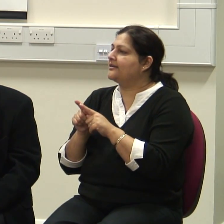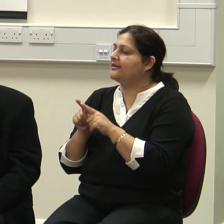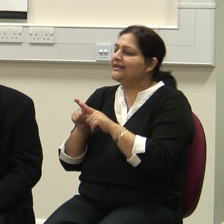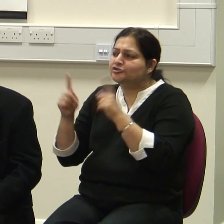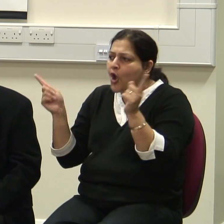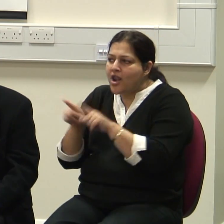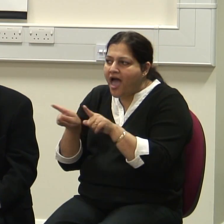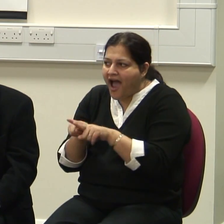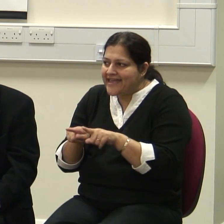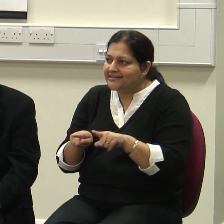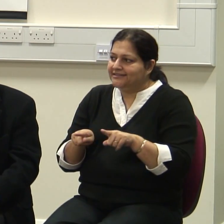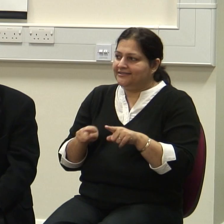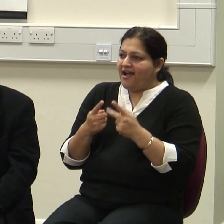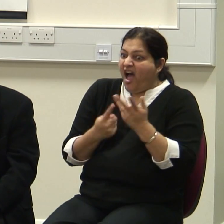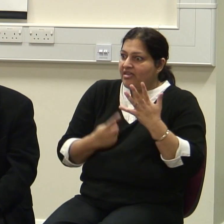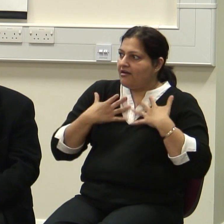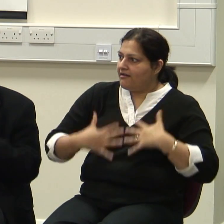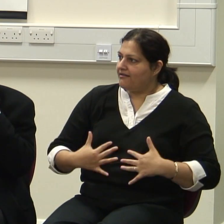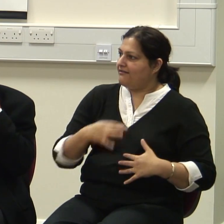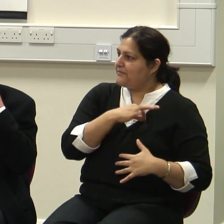Psychiatry has always been a branch of the law. We have mental health laws everywhere.